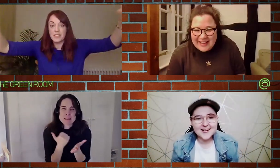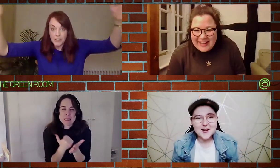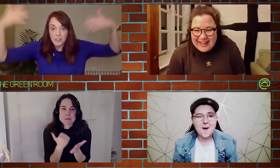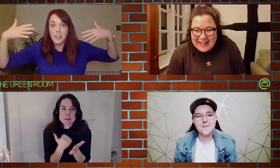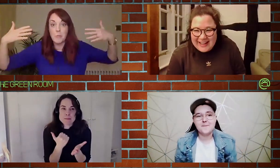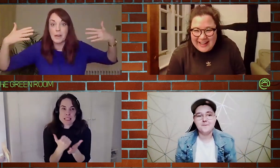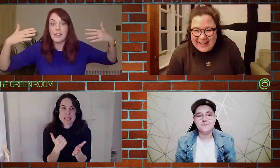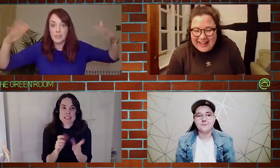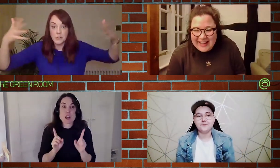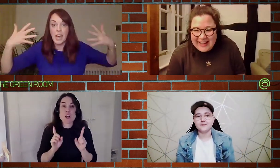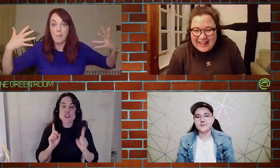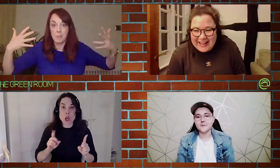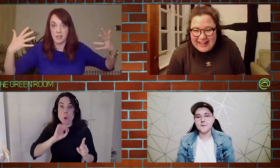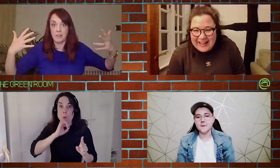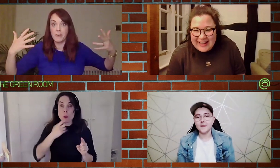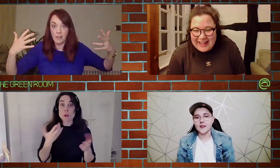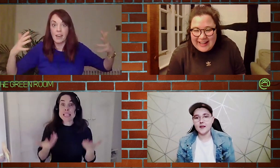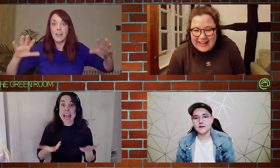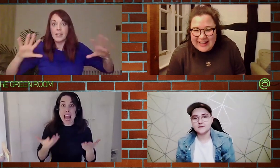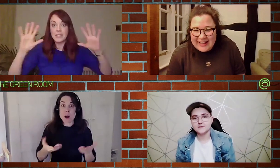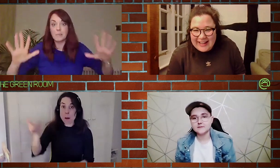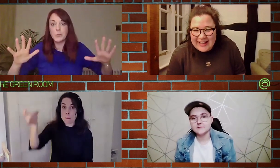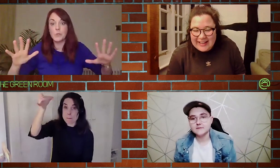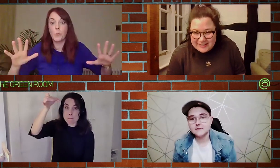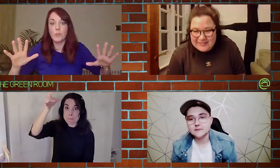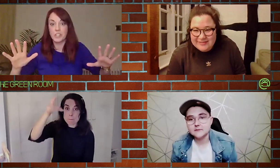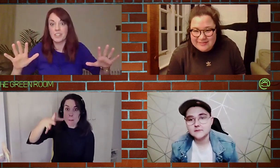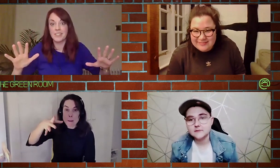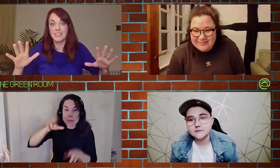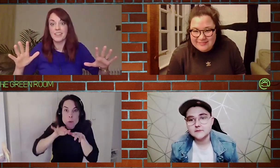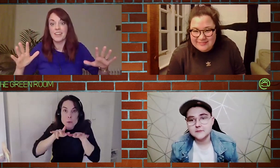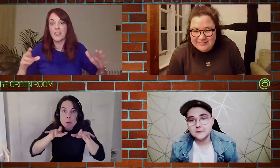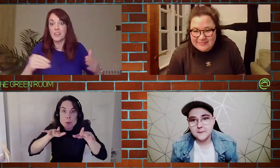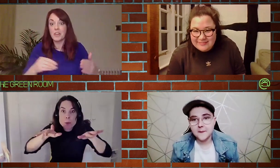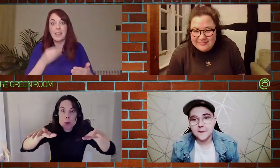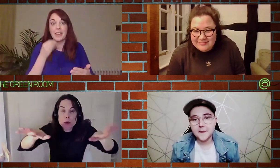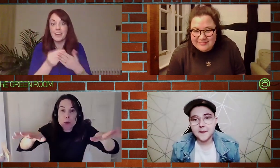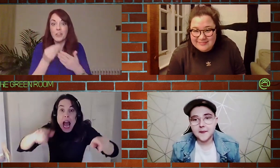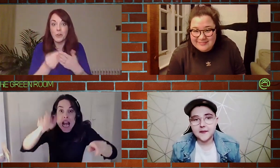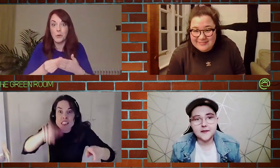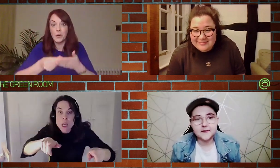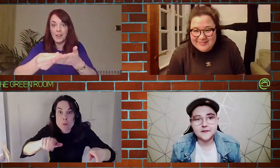and they're going to come back that's going to happen now. Okay? Someone's going to watch this and they're going to be like there you go